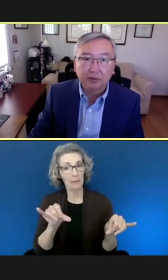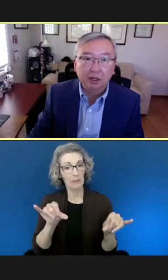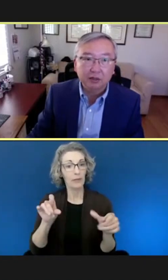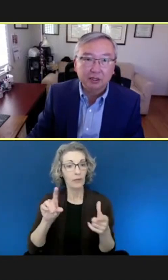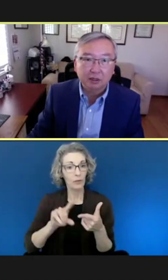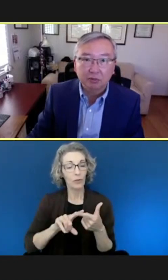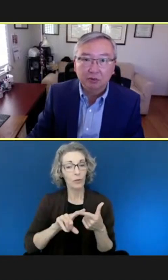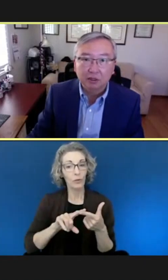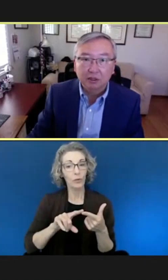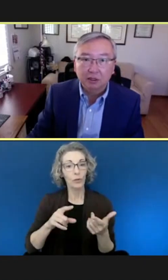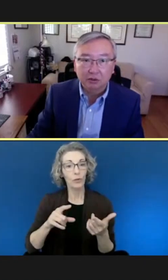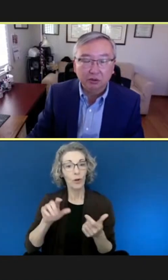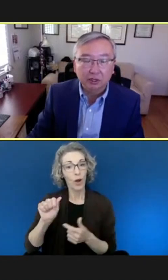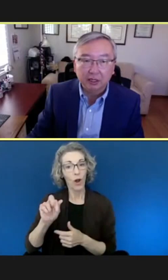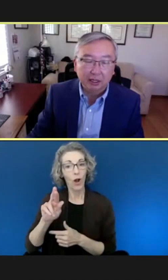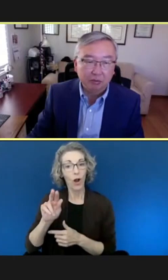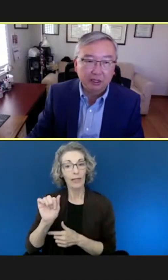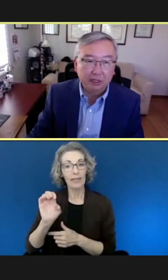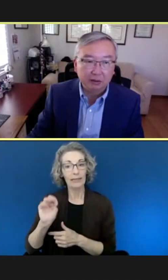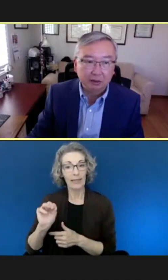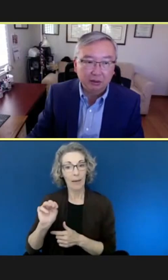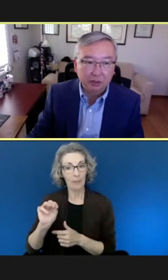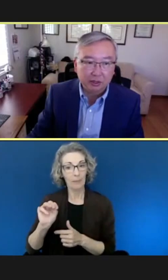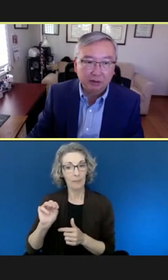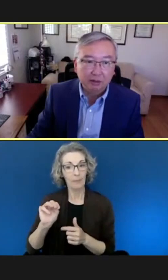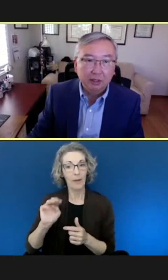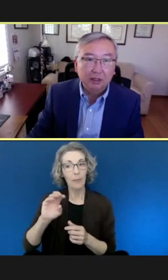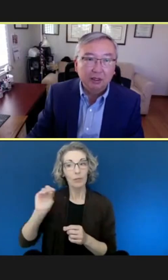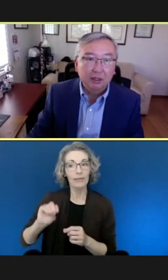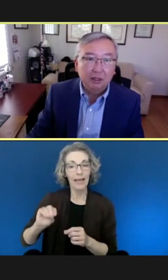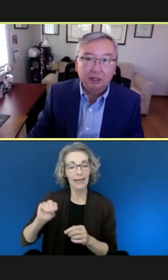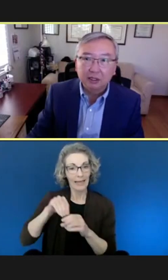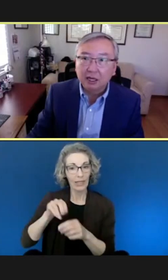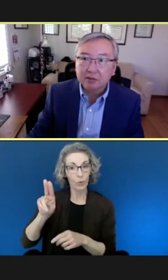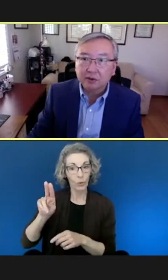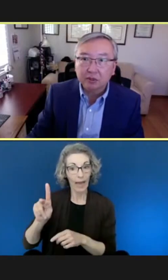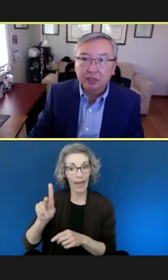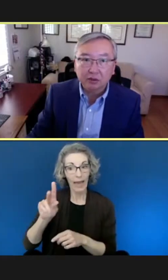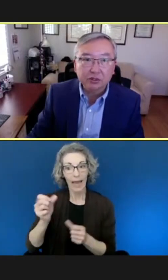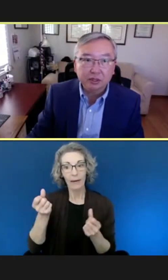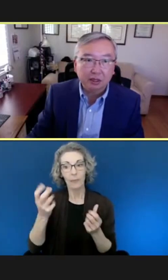of autism in UK and many other countries. In the last few years,